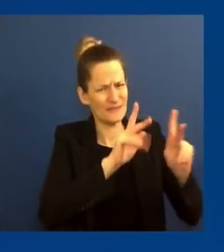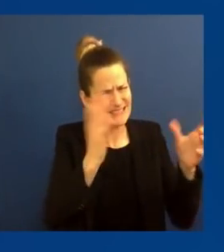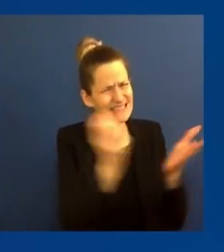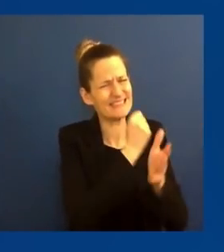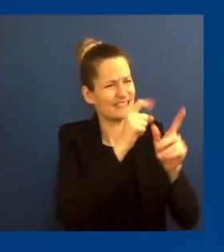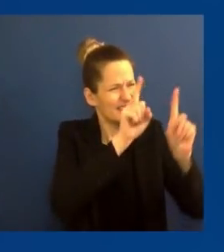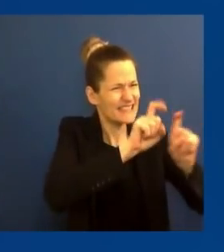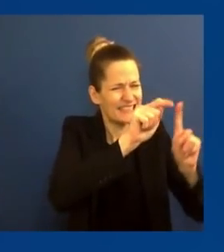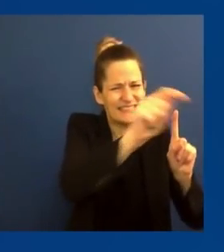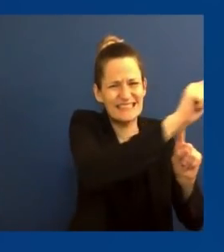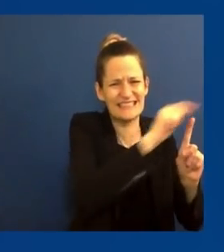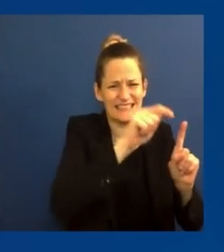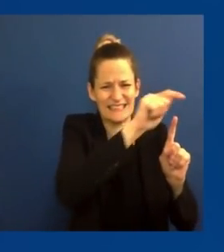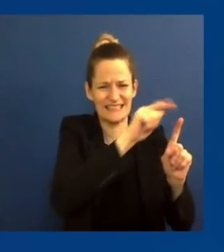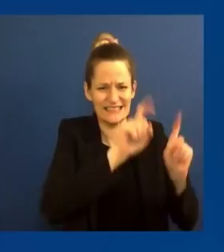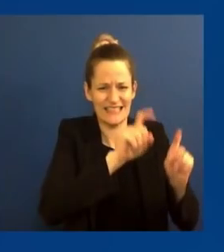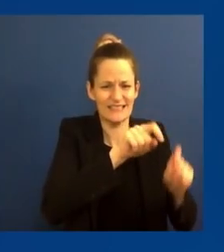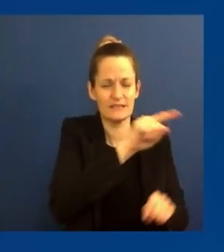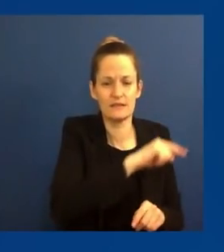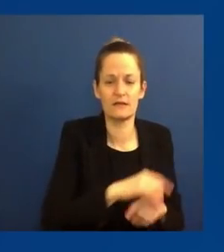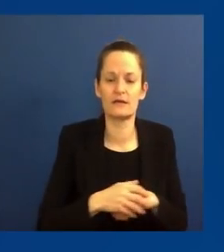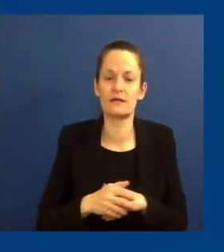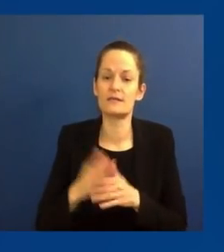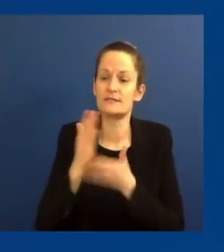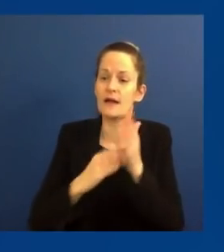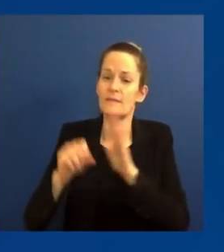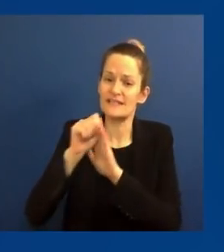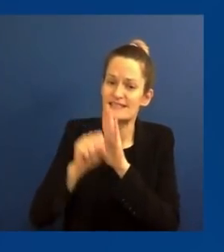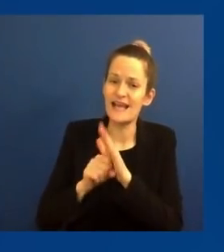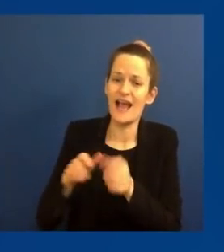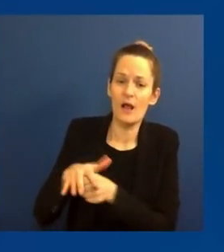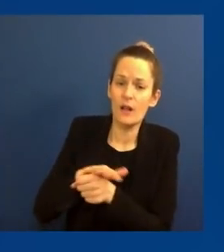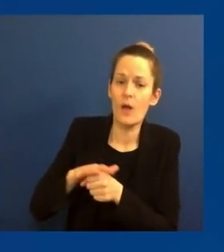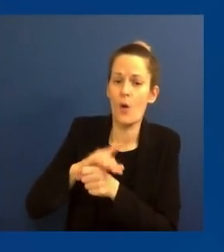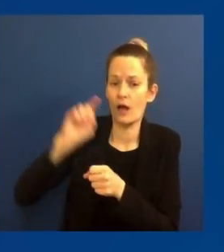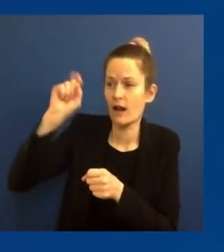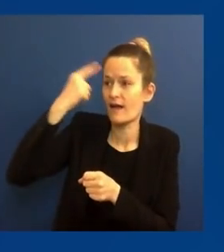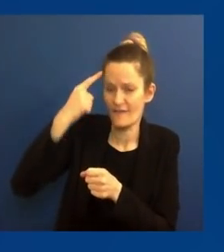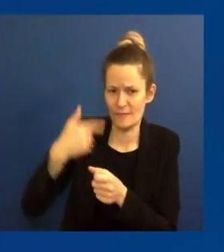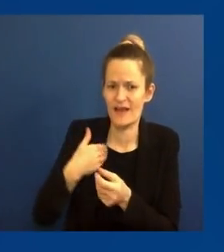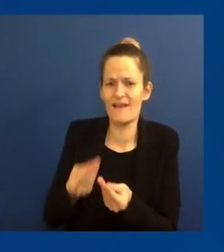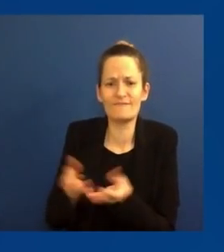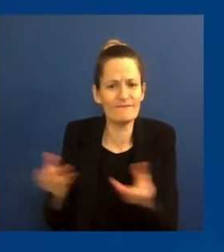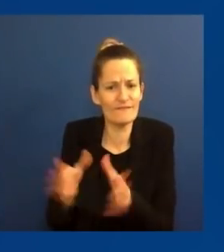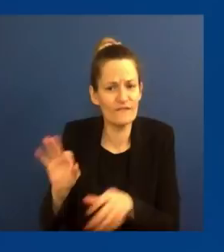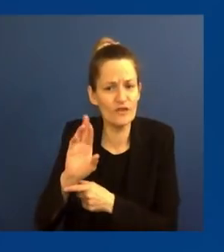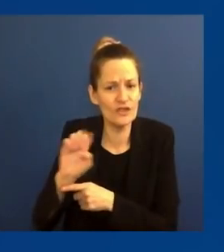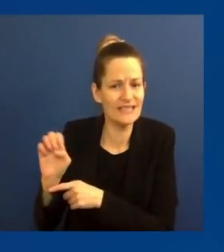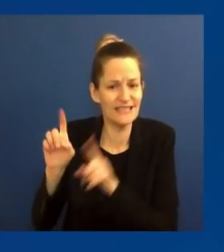have local distribution of free tests. And tests from online retailers and pharmacies, as we talked about earlier,